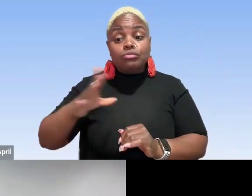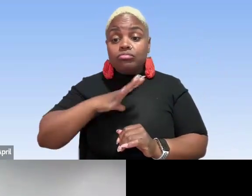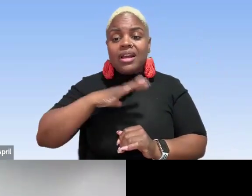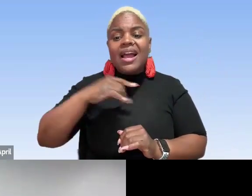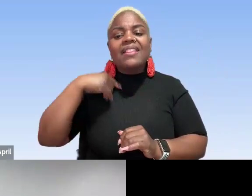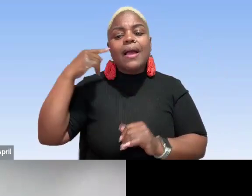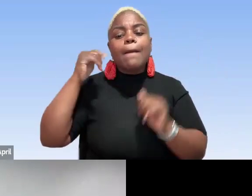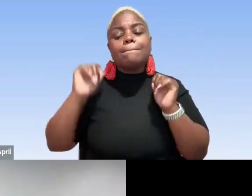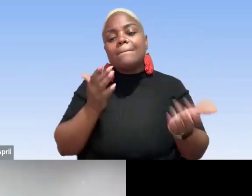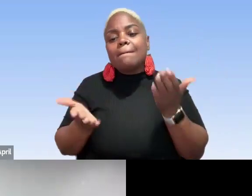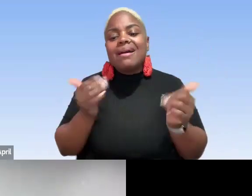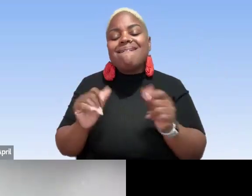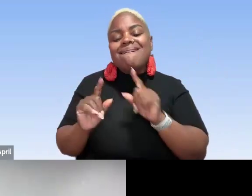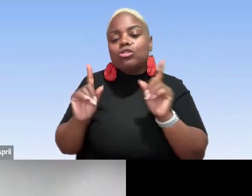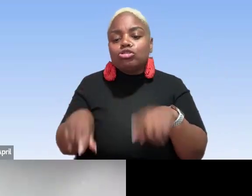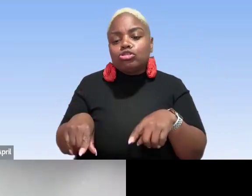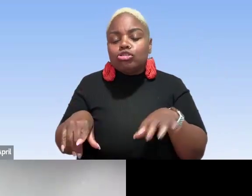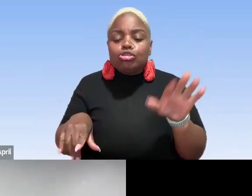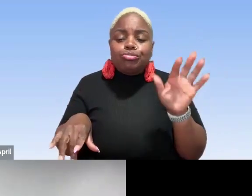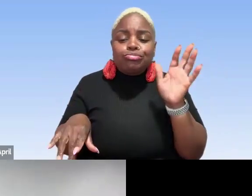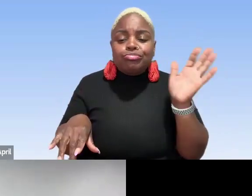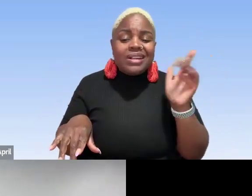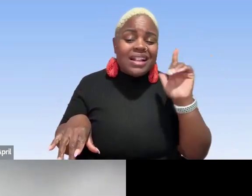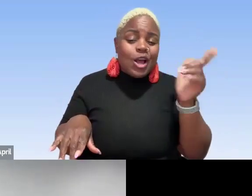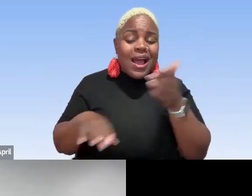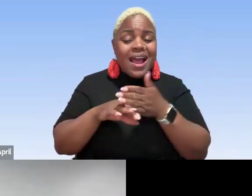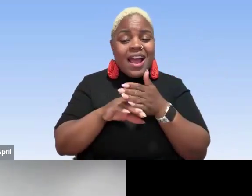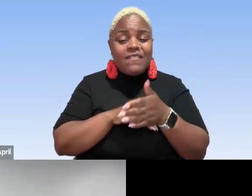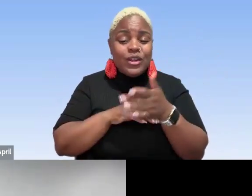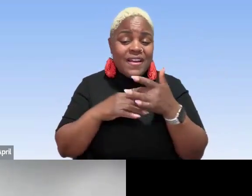answer these questions post, post-webinar as well.